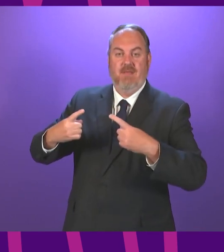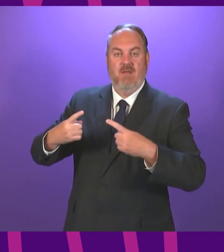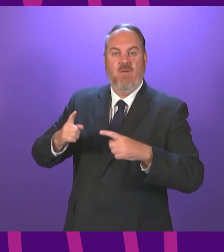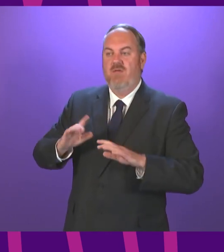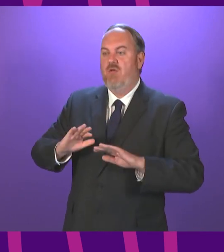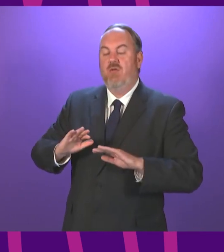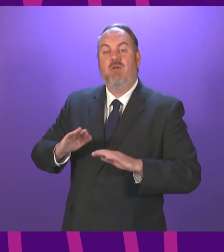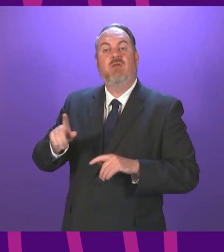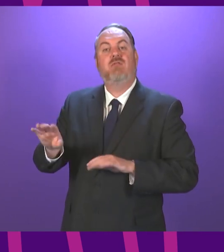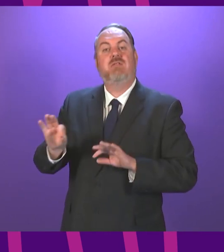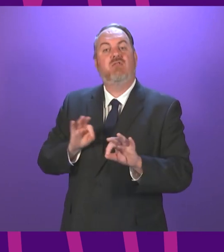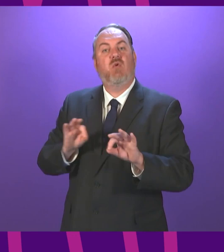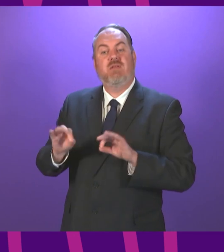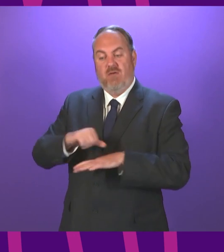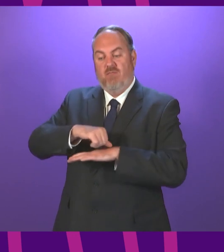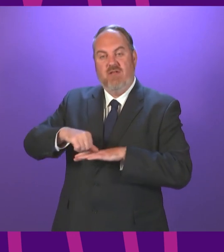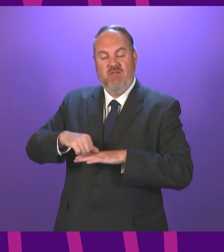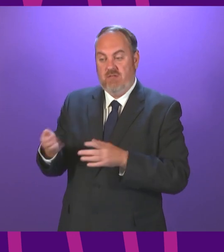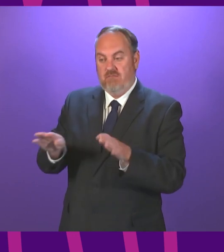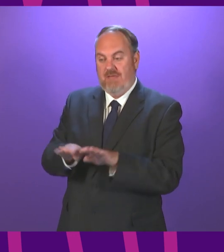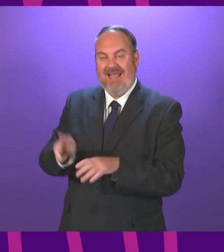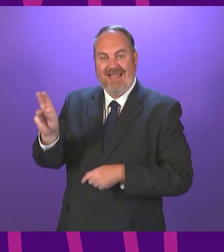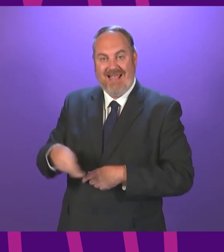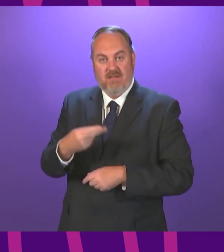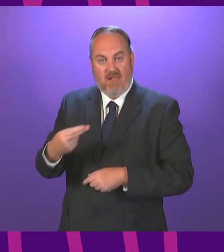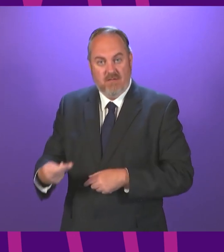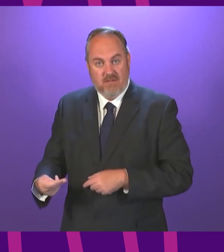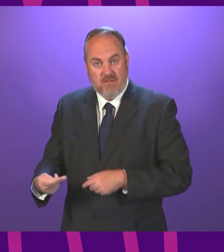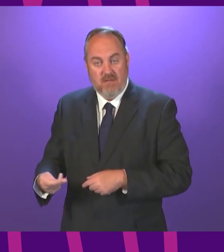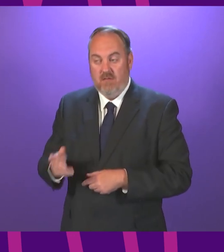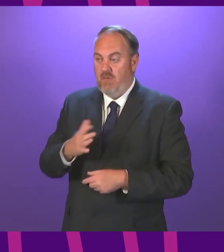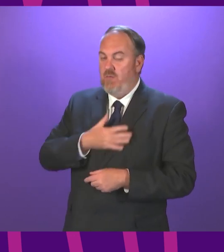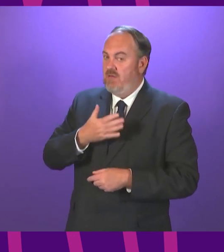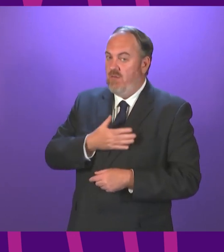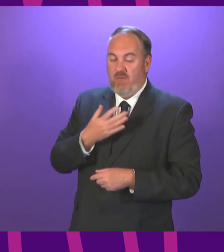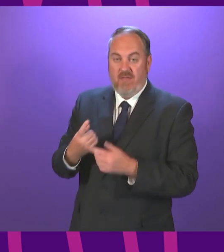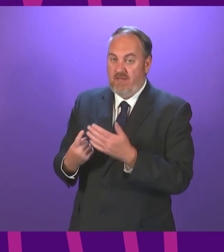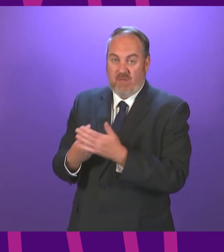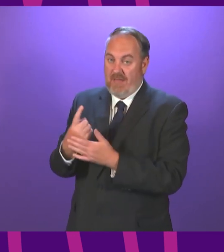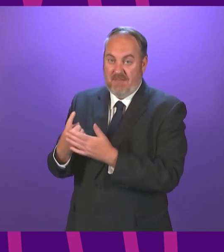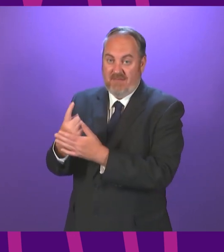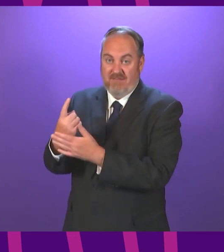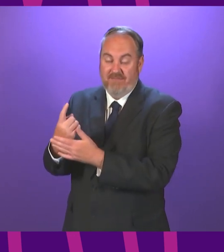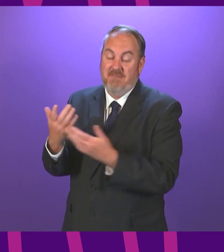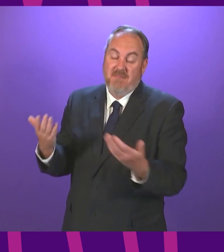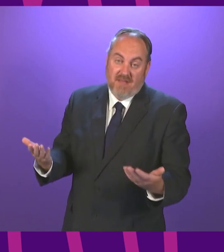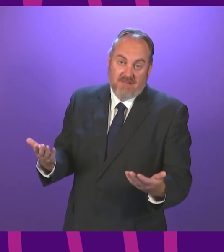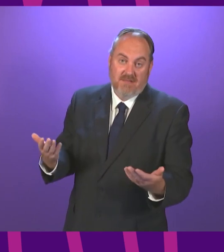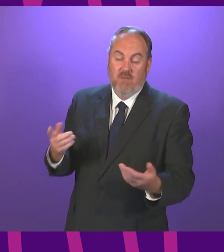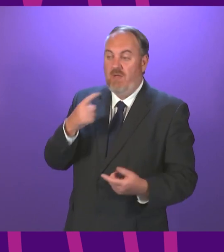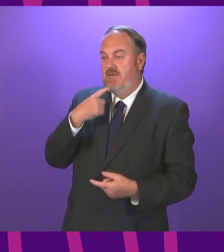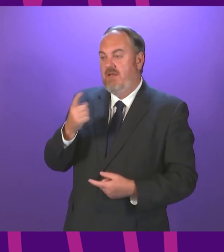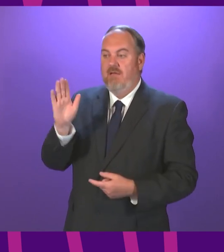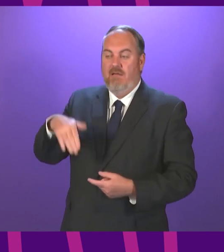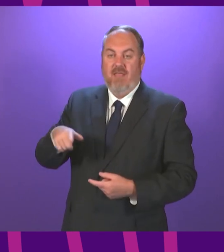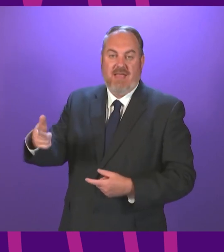be for as short a time as possible. We do not accept such pausing for a long time;